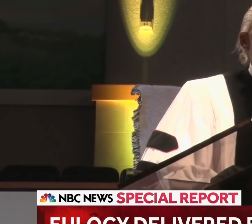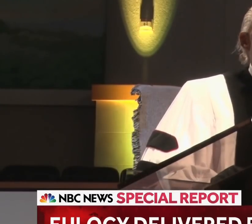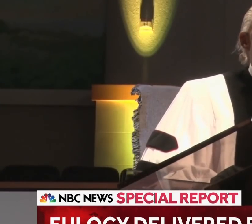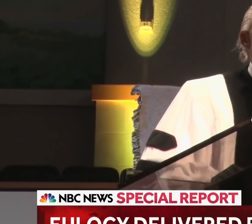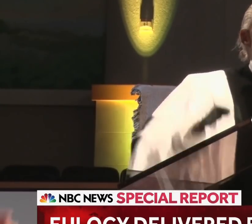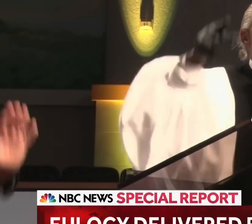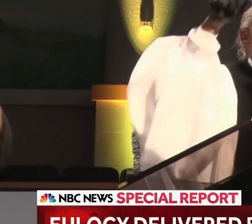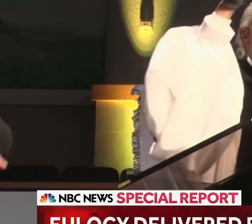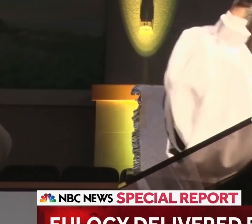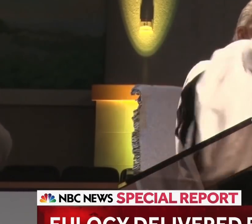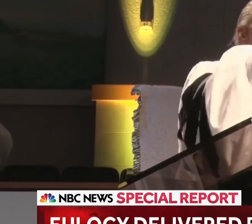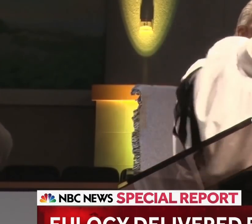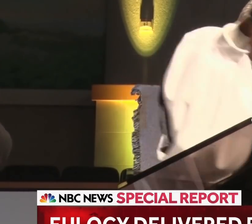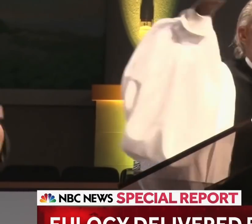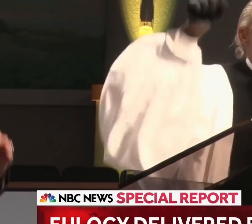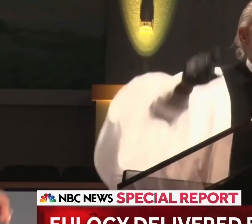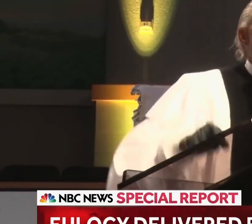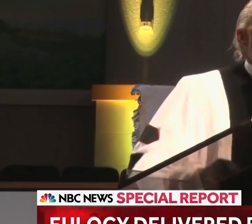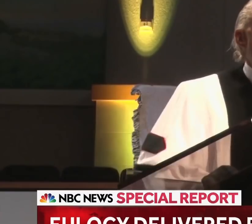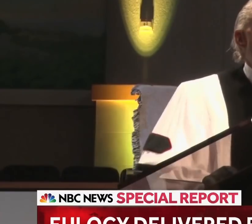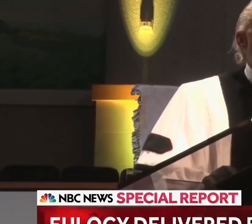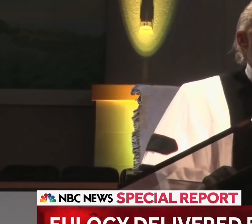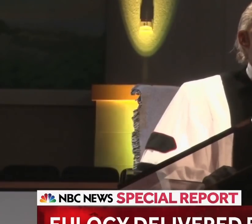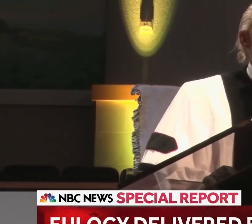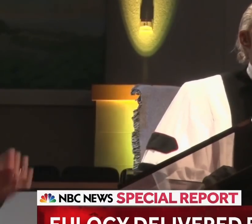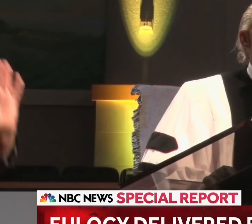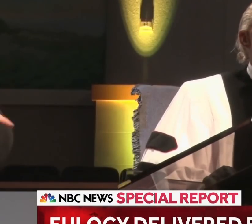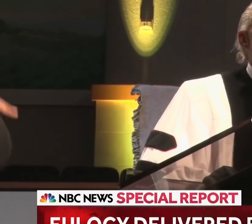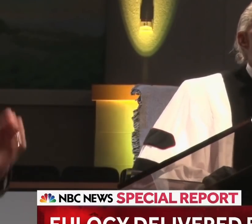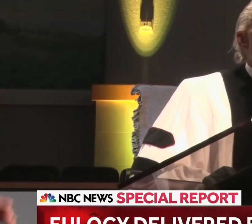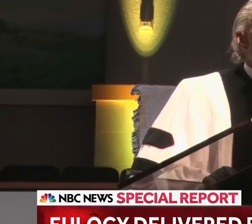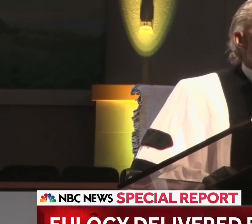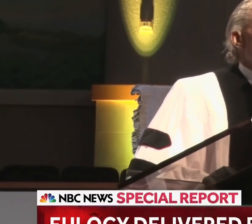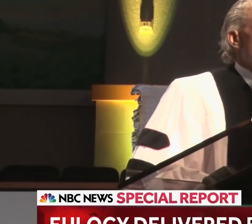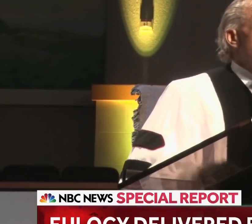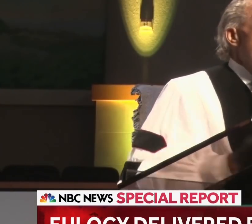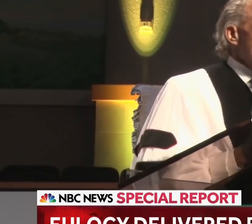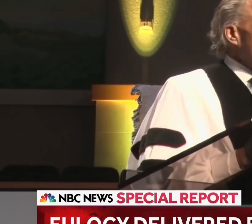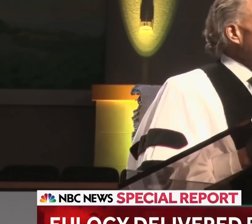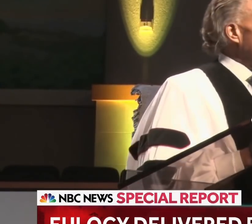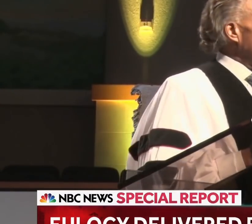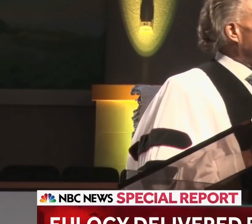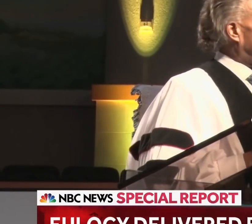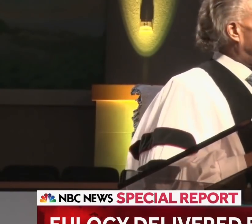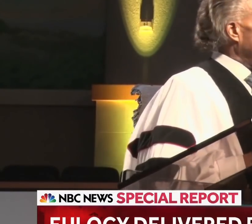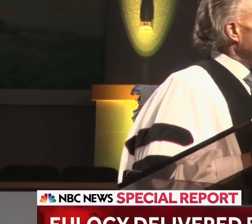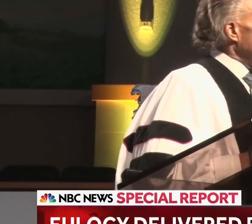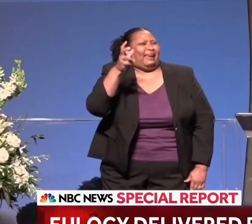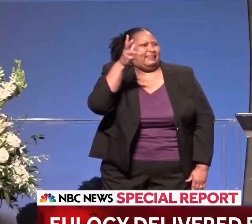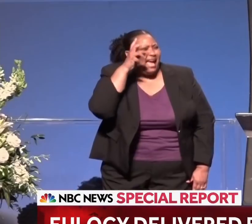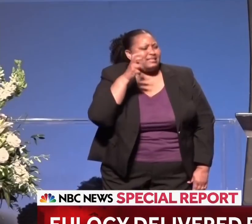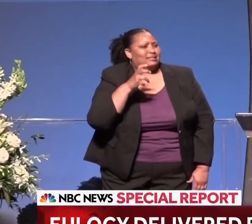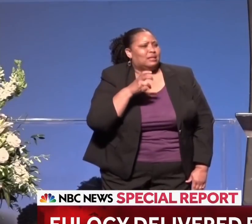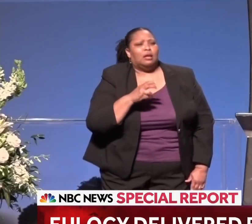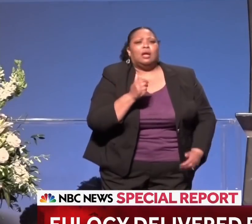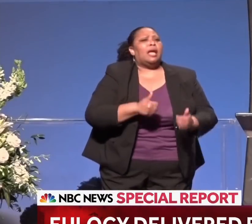DIDN’T HAVE THE BOARDS UP. YOU WEREN’T HOLDING UP NO BIBLE WHEN AUBREY WAS KILLED IN